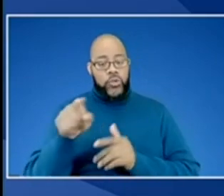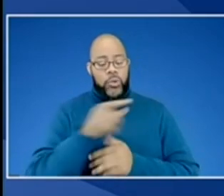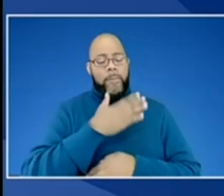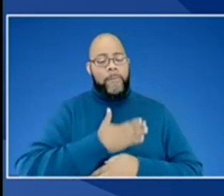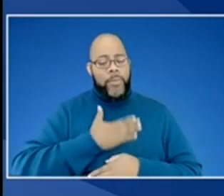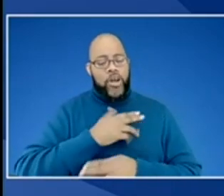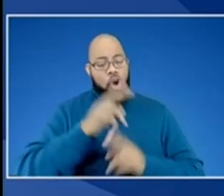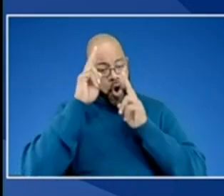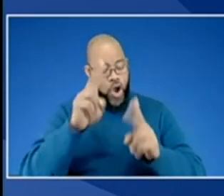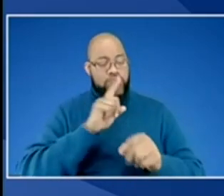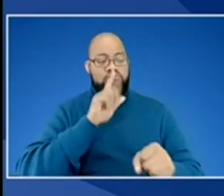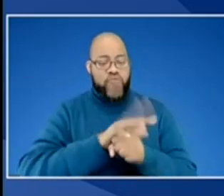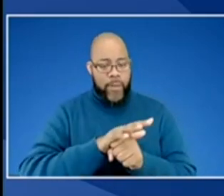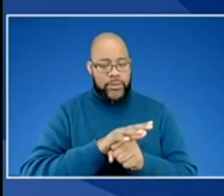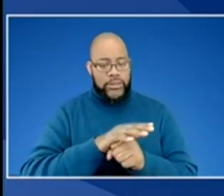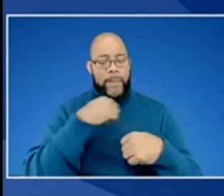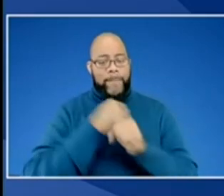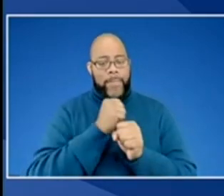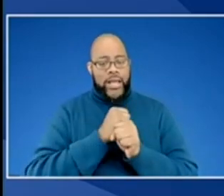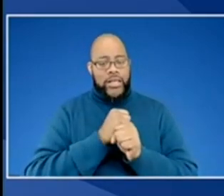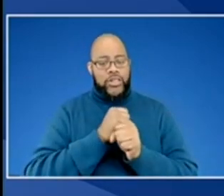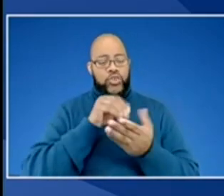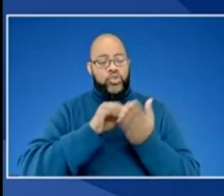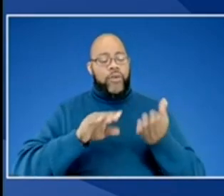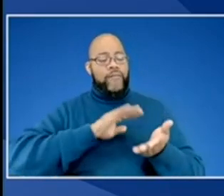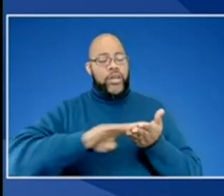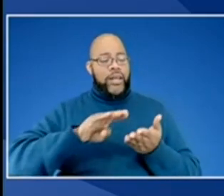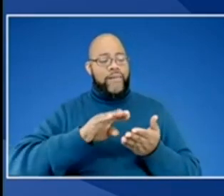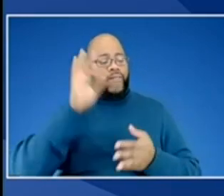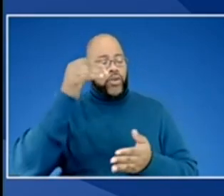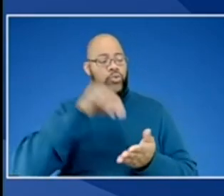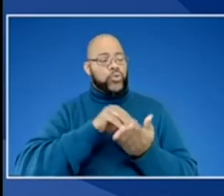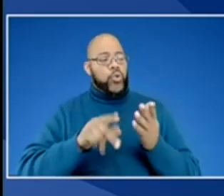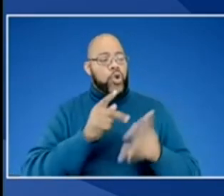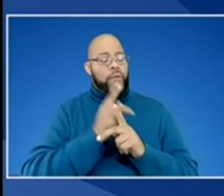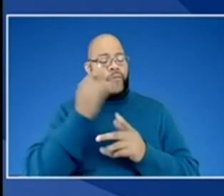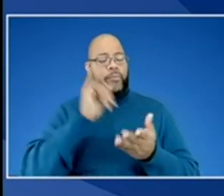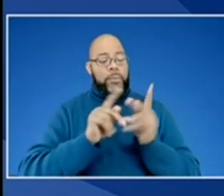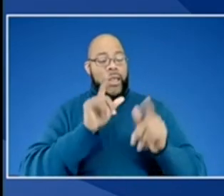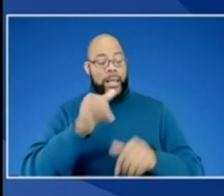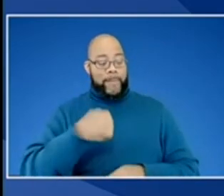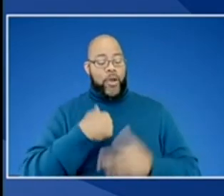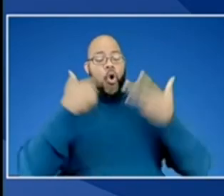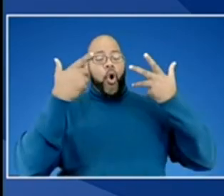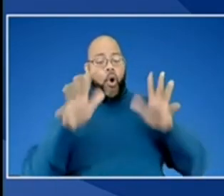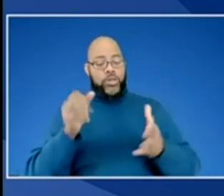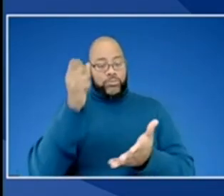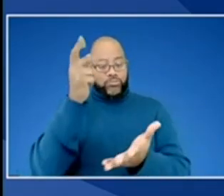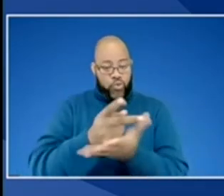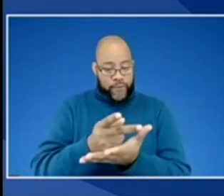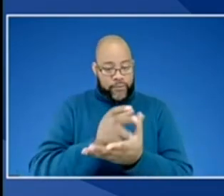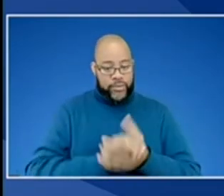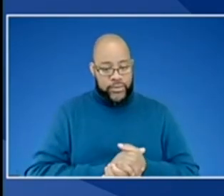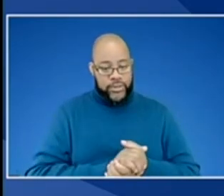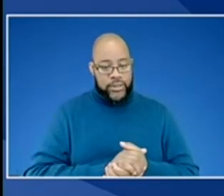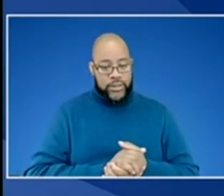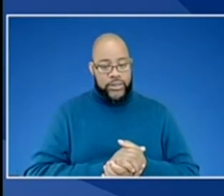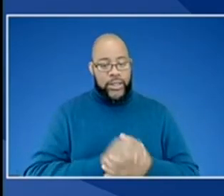promise made to forgive Federal Student Loans for those like me already approved. It would make a significant difference in